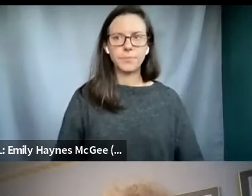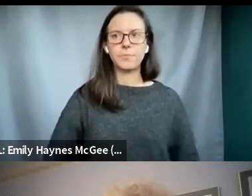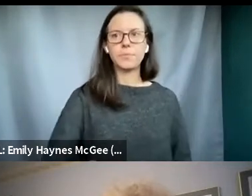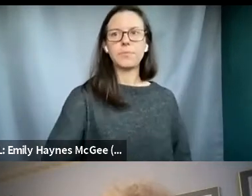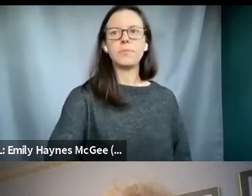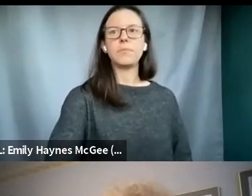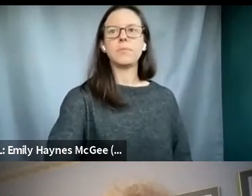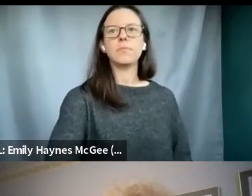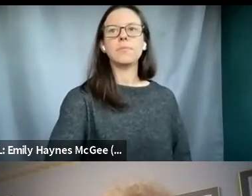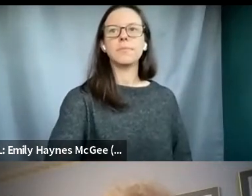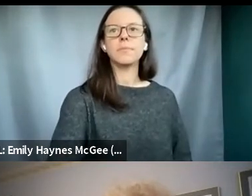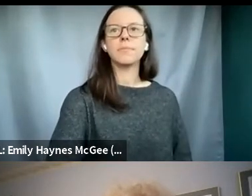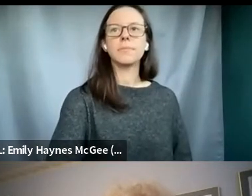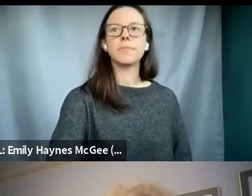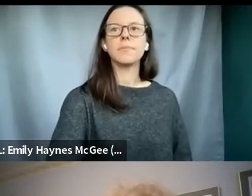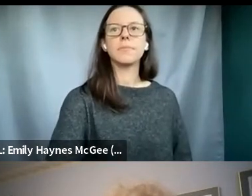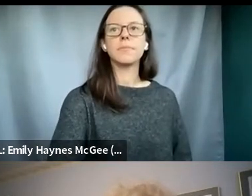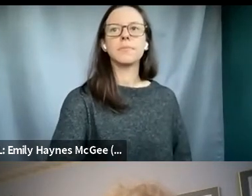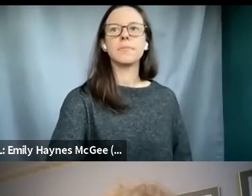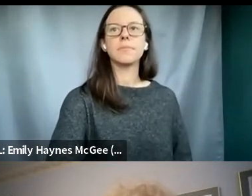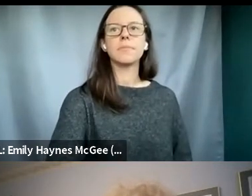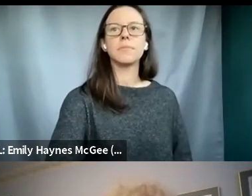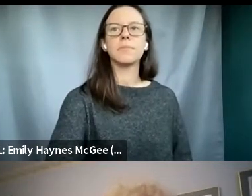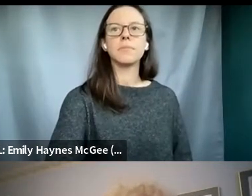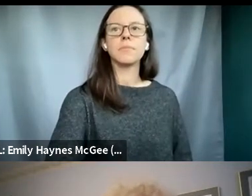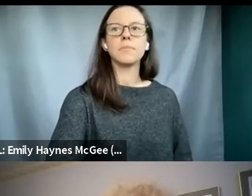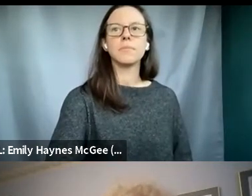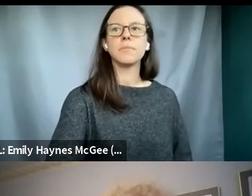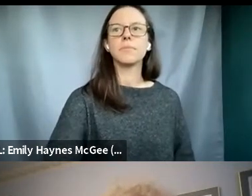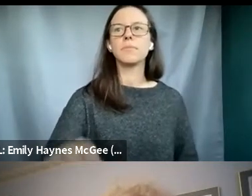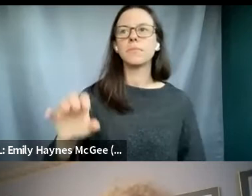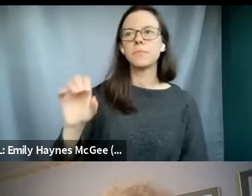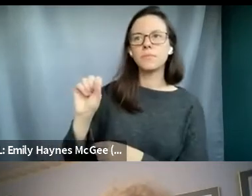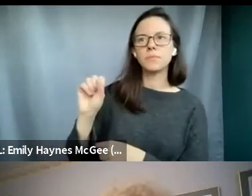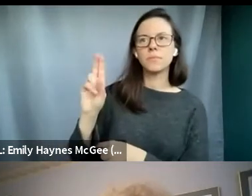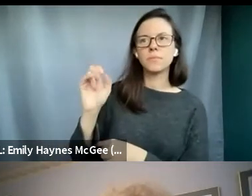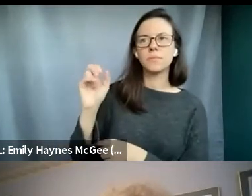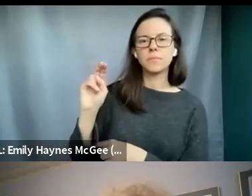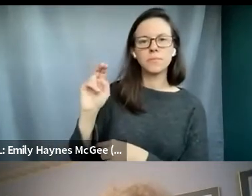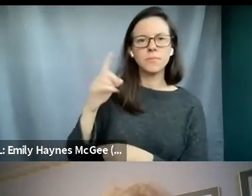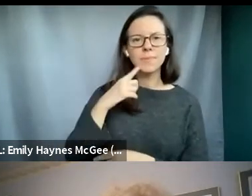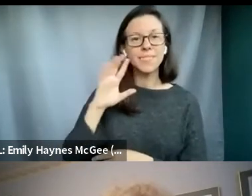We have Susan, is it okay to charge for the public performance, especially if the grant doesn't cover your expenses?